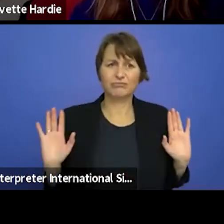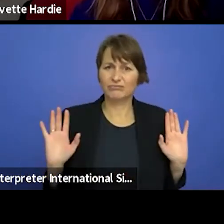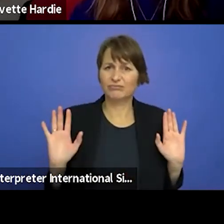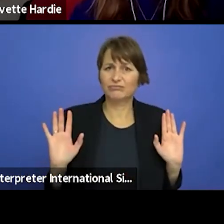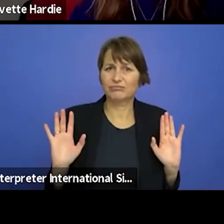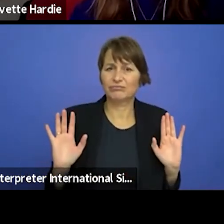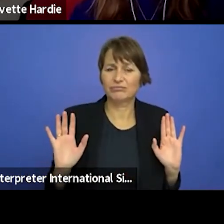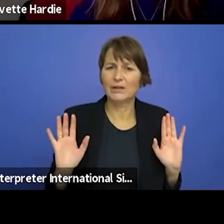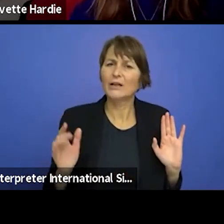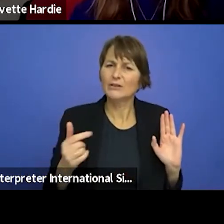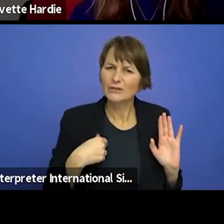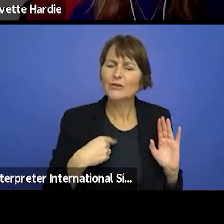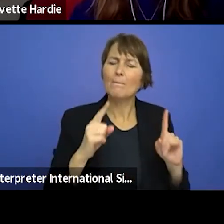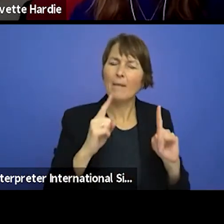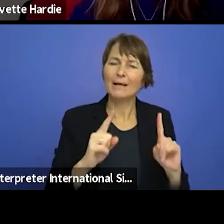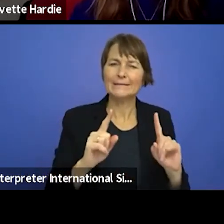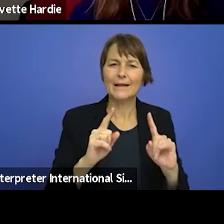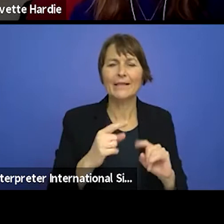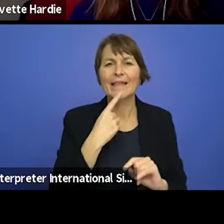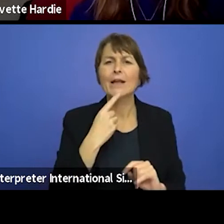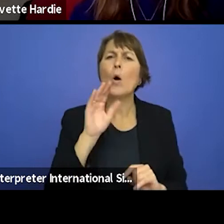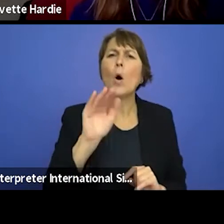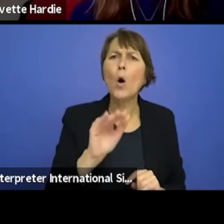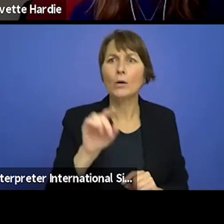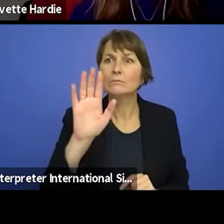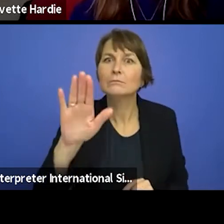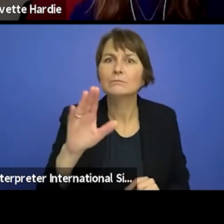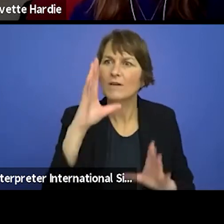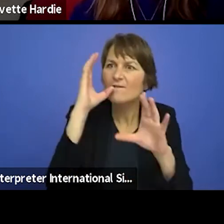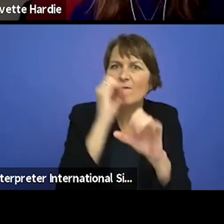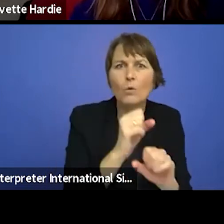addressing the difference all the time and putting the point on the difference sometimes it's not